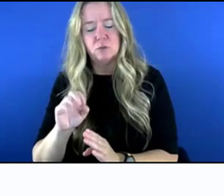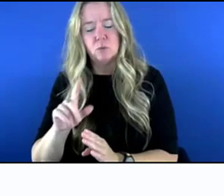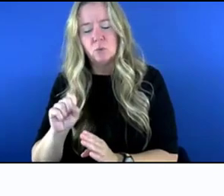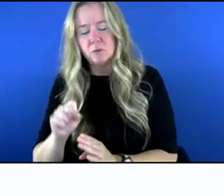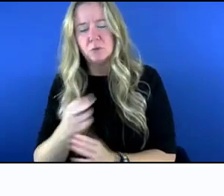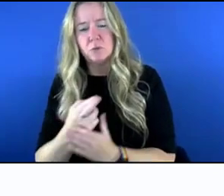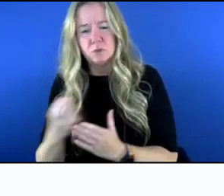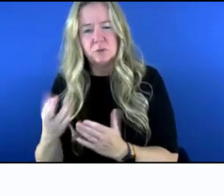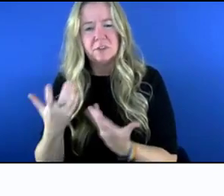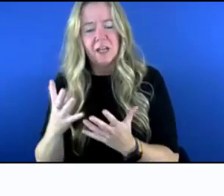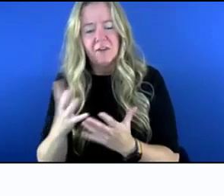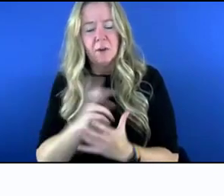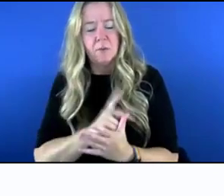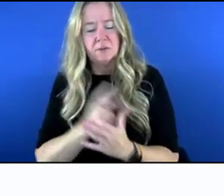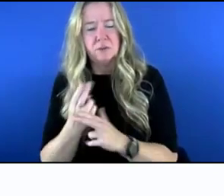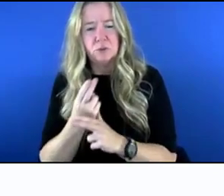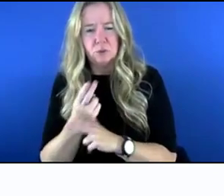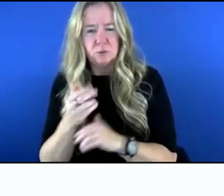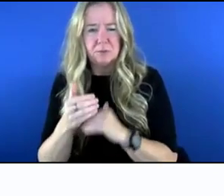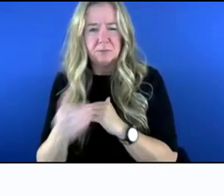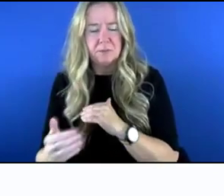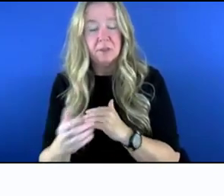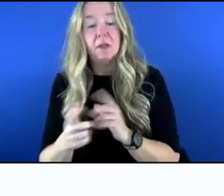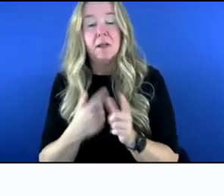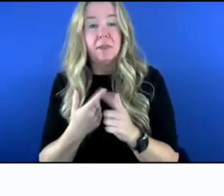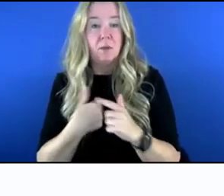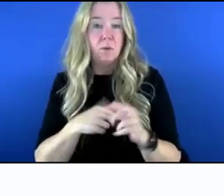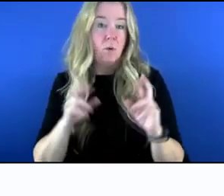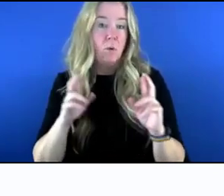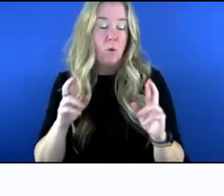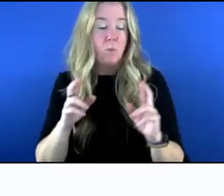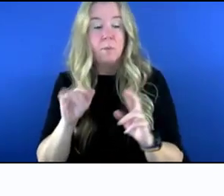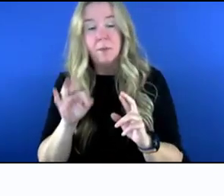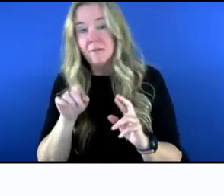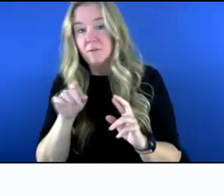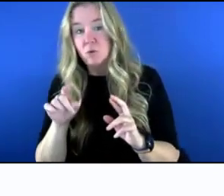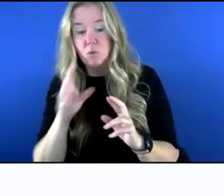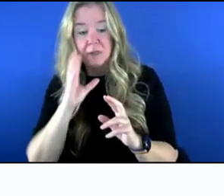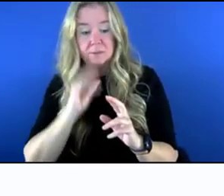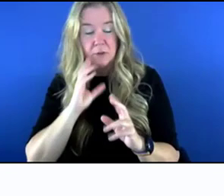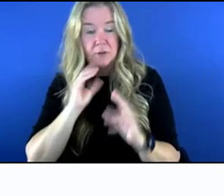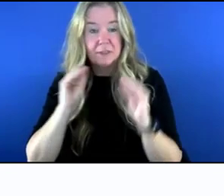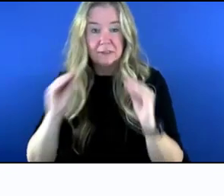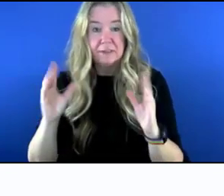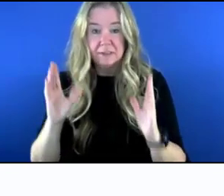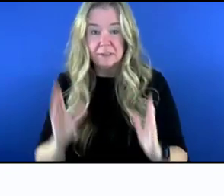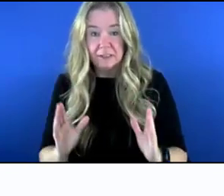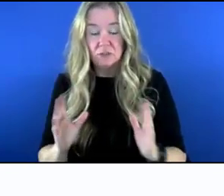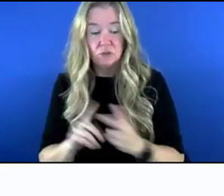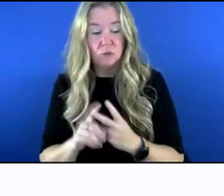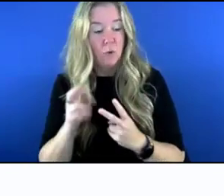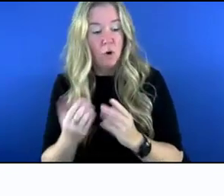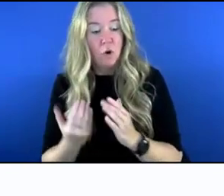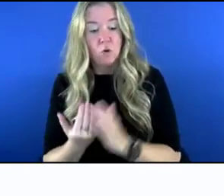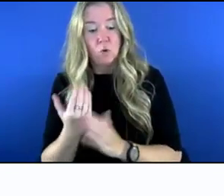they've personally utilized. And we hope that whether you are an experienced teacher or you're newer to your role,